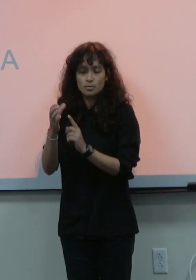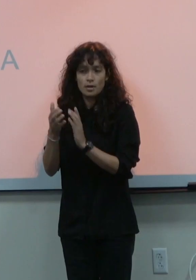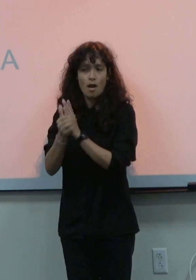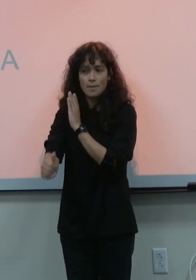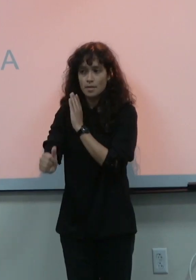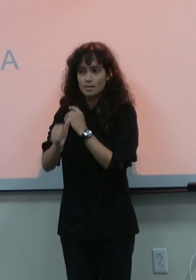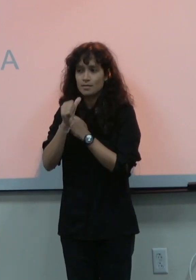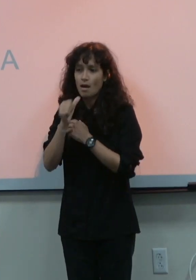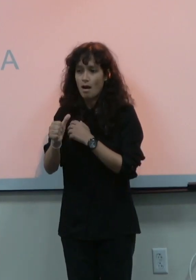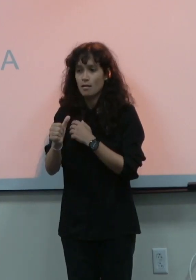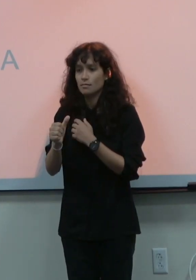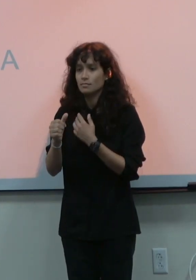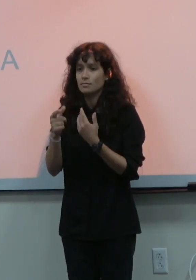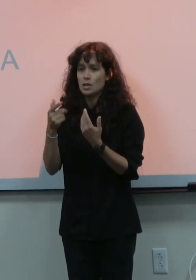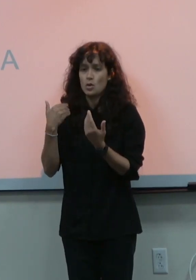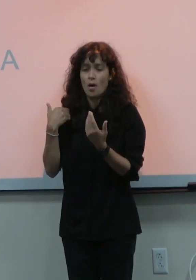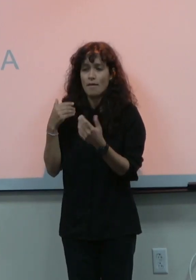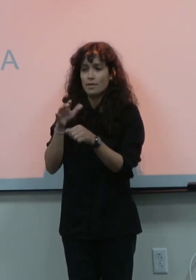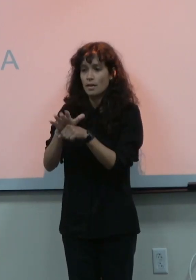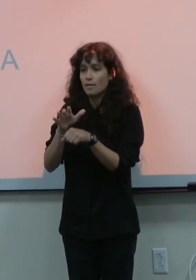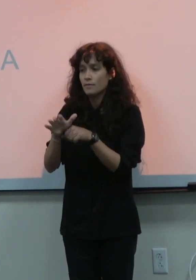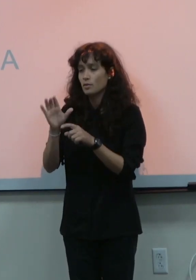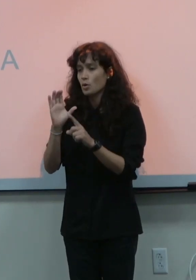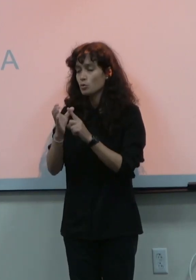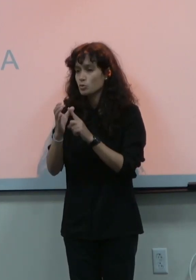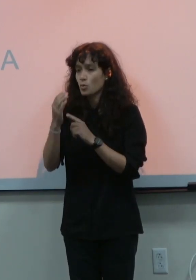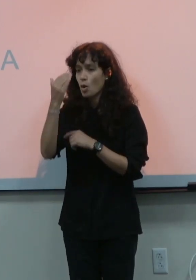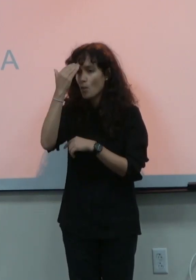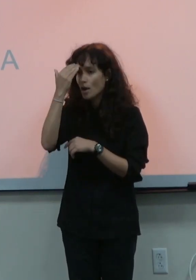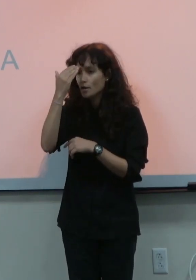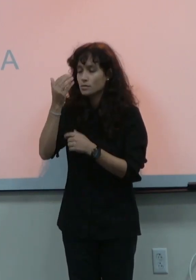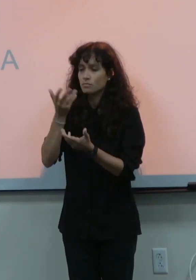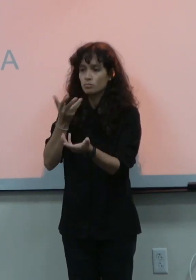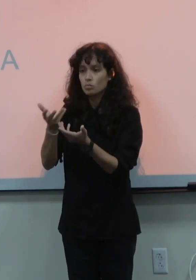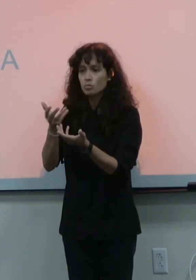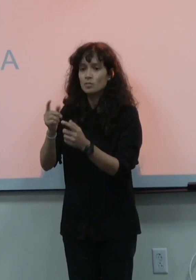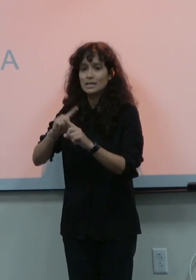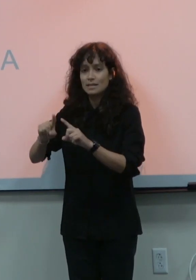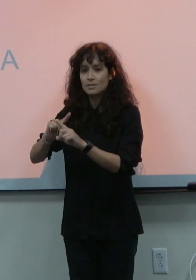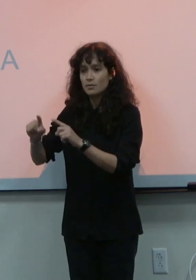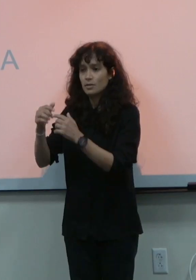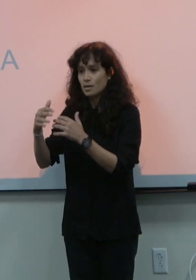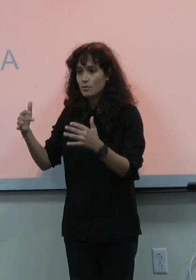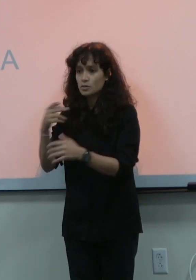I guess is the word that they don't have enough cultural awareness or working with different types of people from different backgrounds.